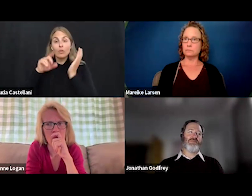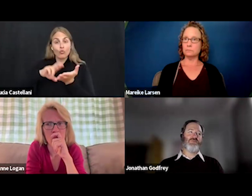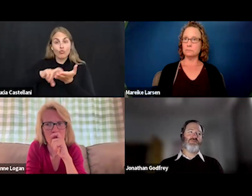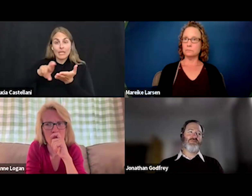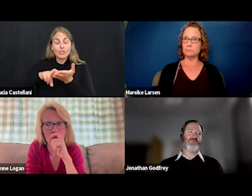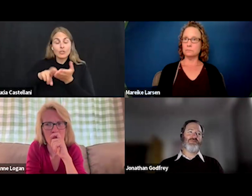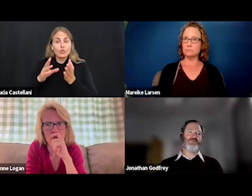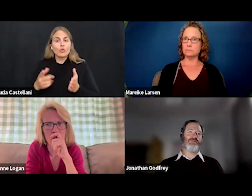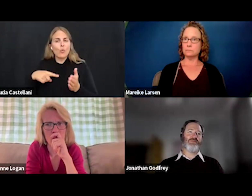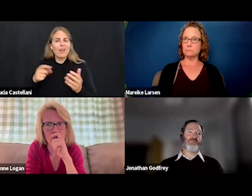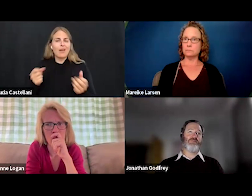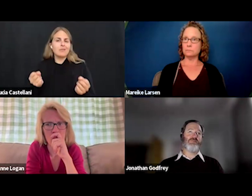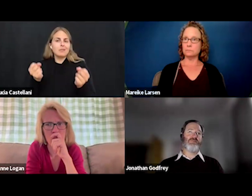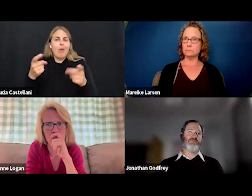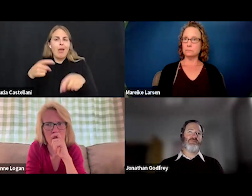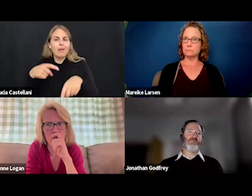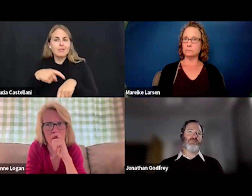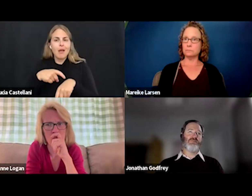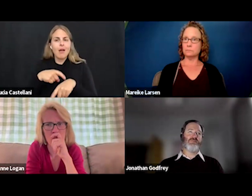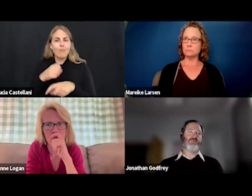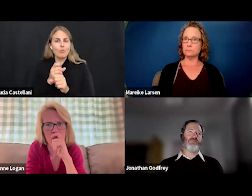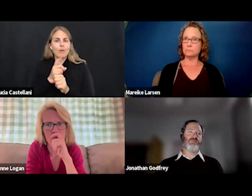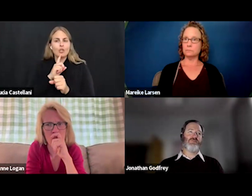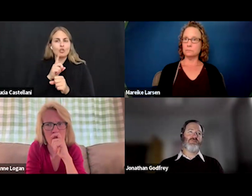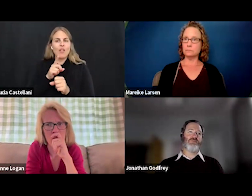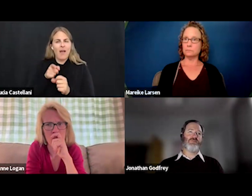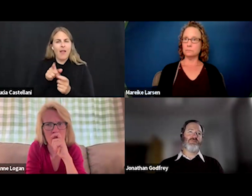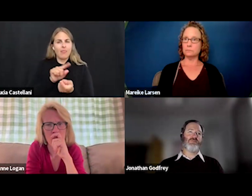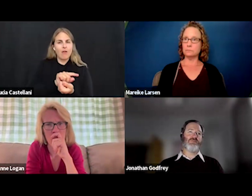to make sure that those conversions are good